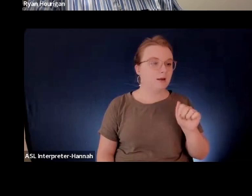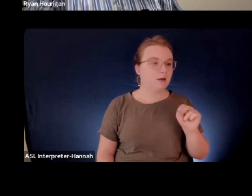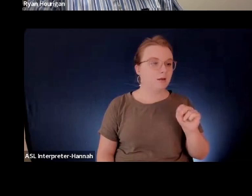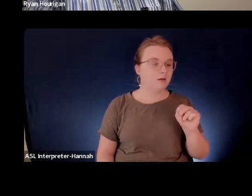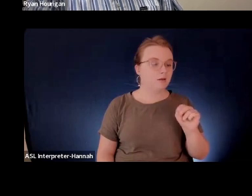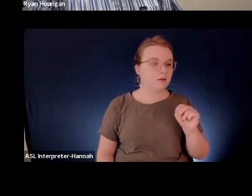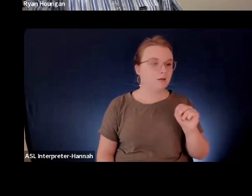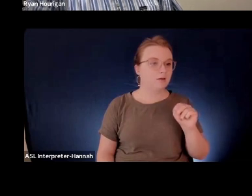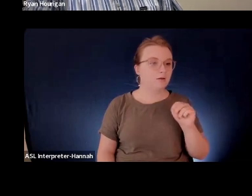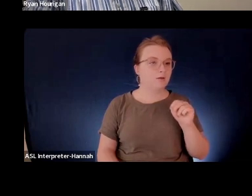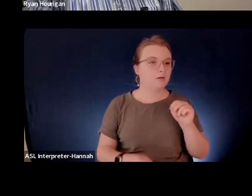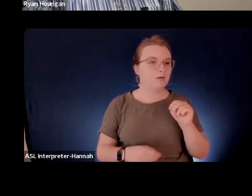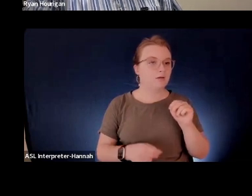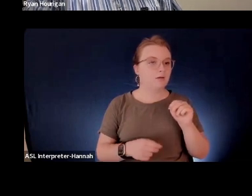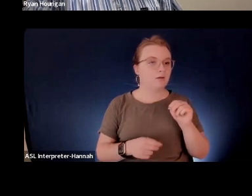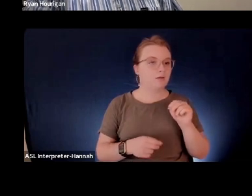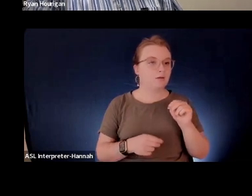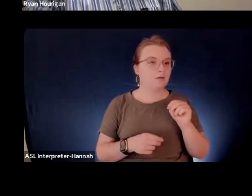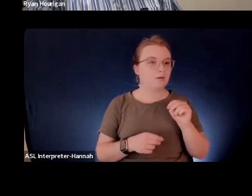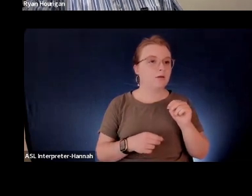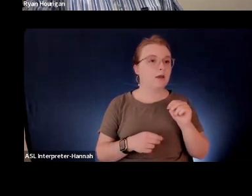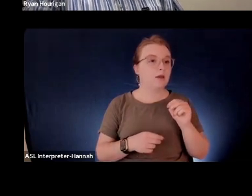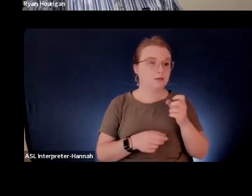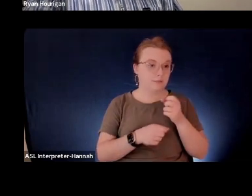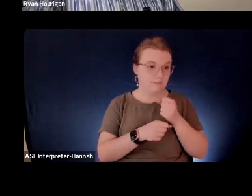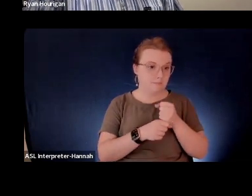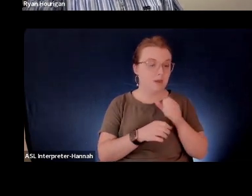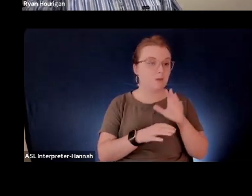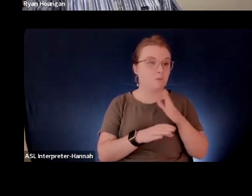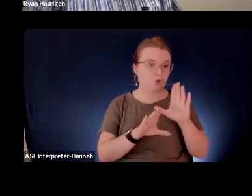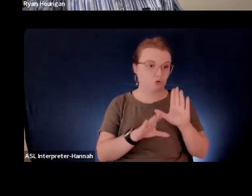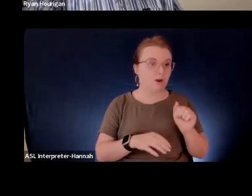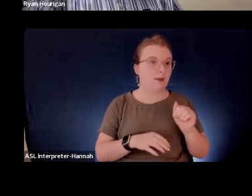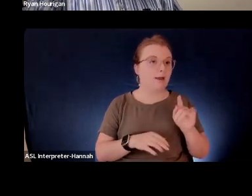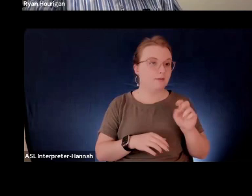The MakeMusic is great Allison, yes, formerly known as SmartMusic.